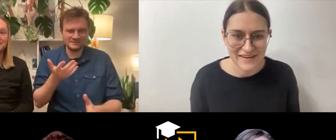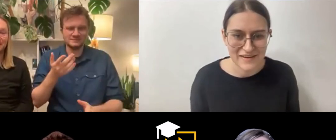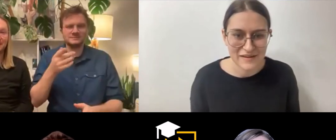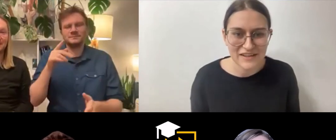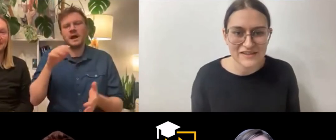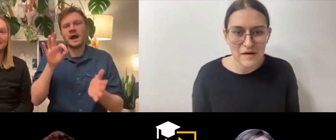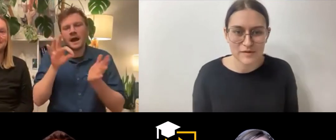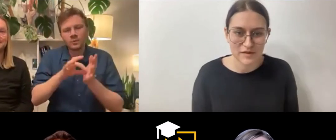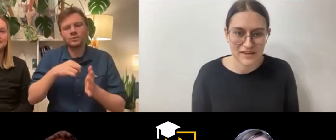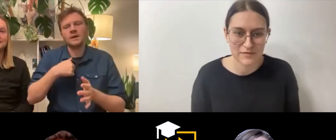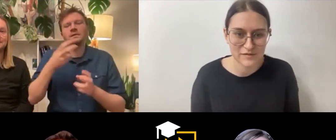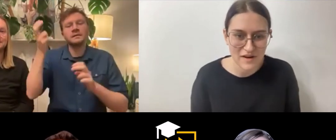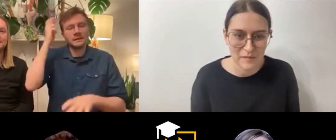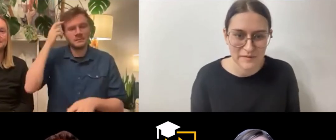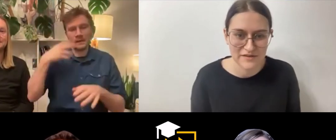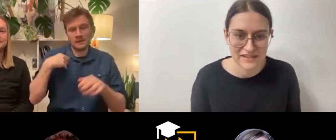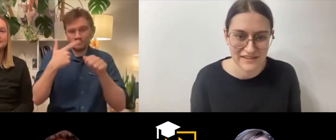I've never heard them before.